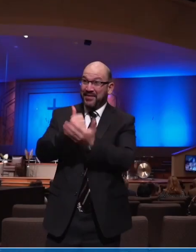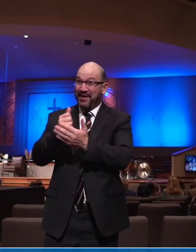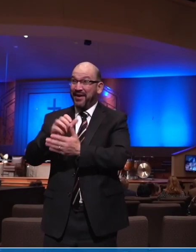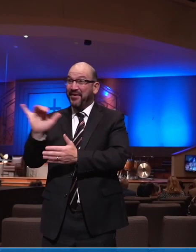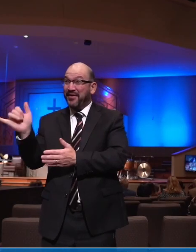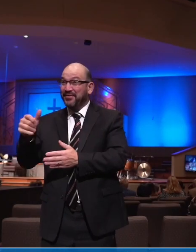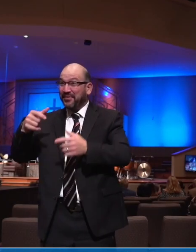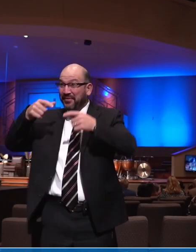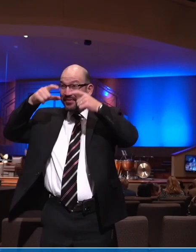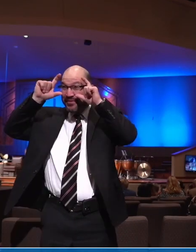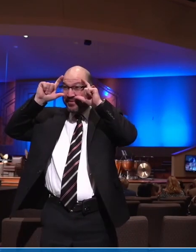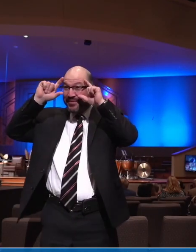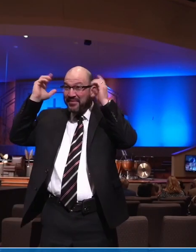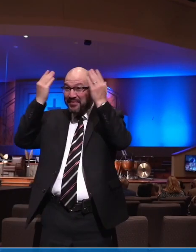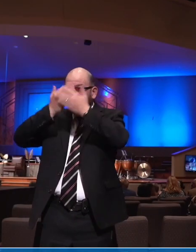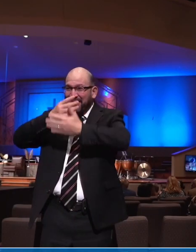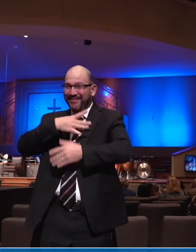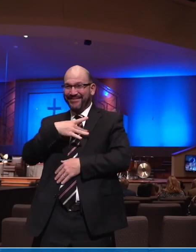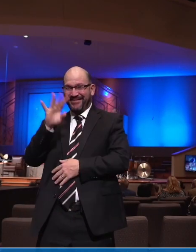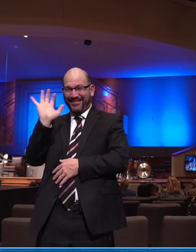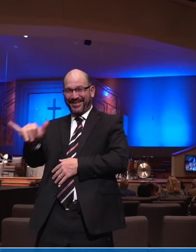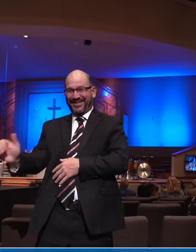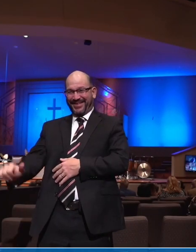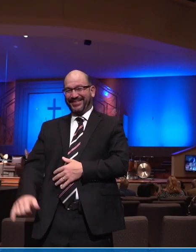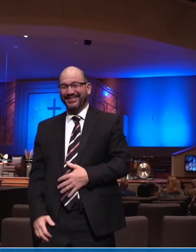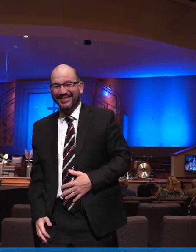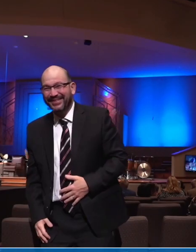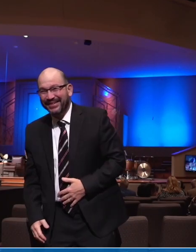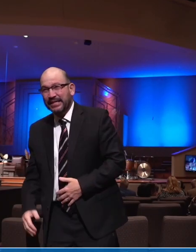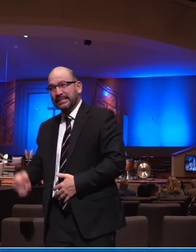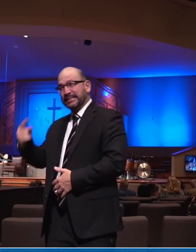that's great Pastor I think Lord willing they should be back tomorrow so you